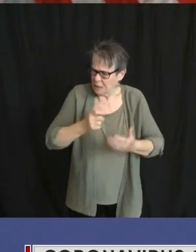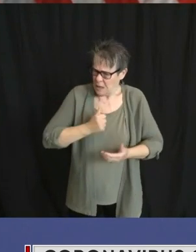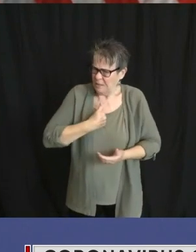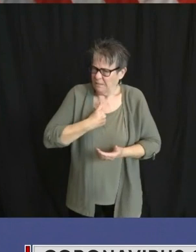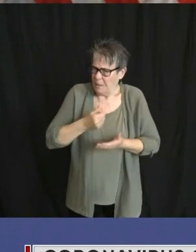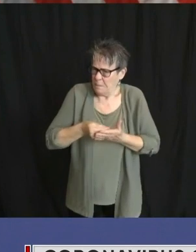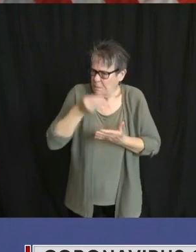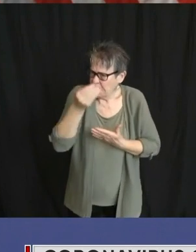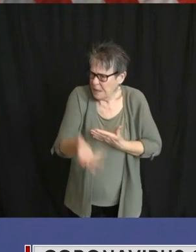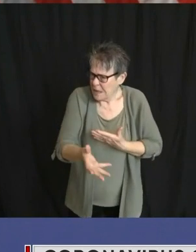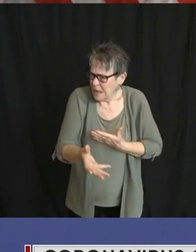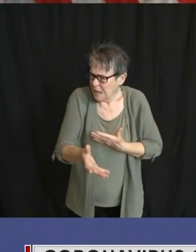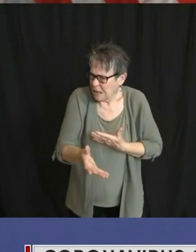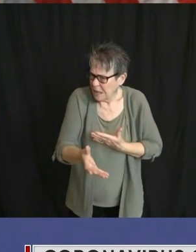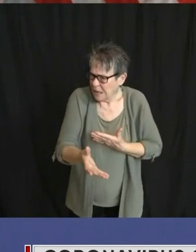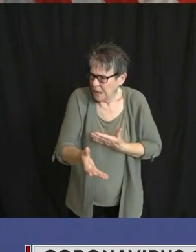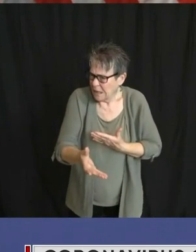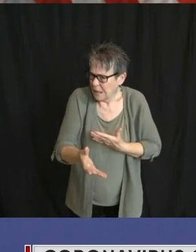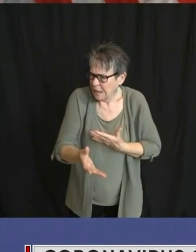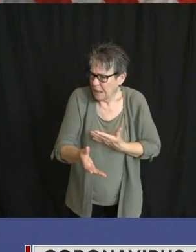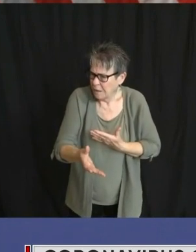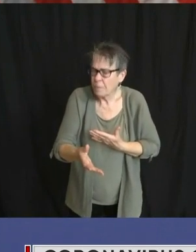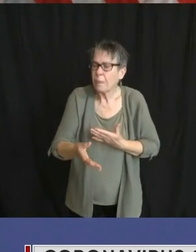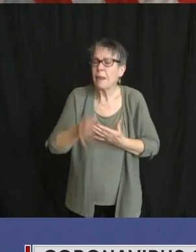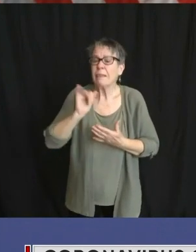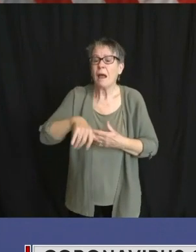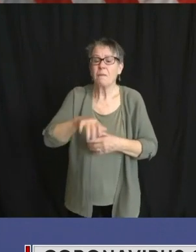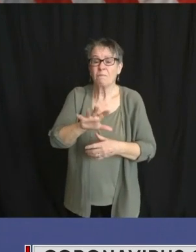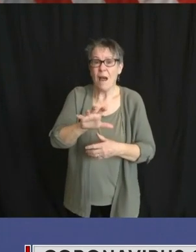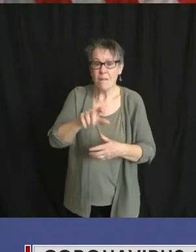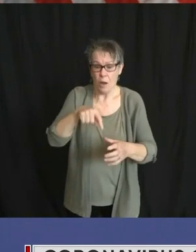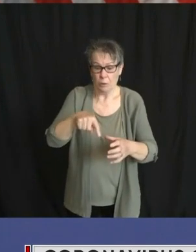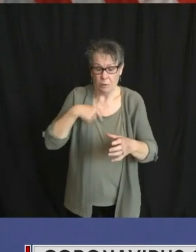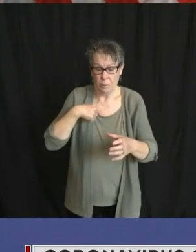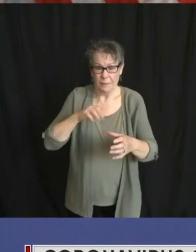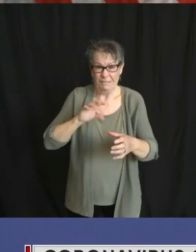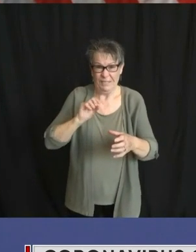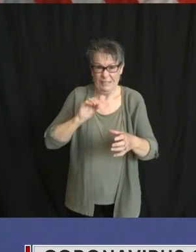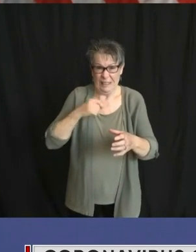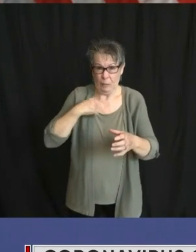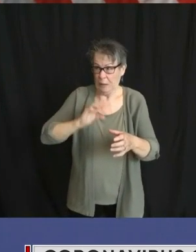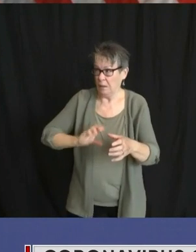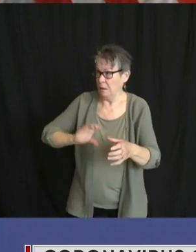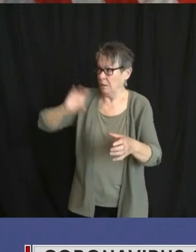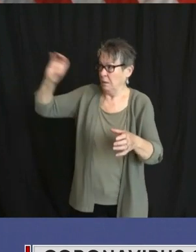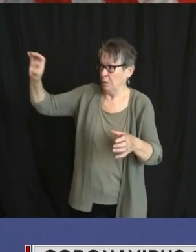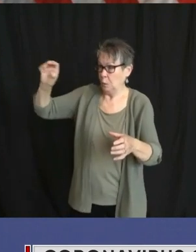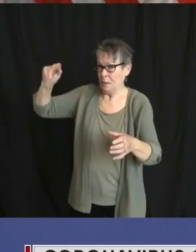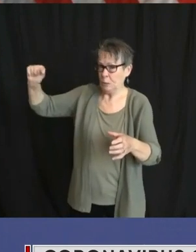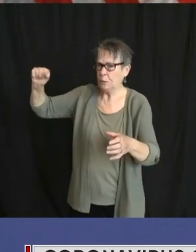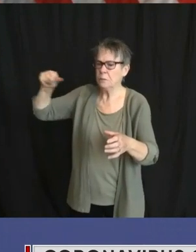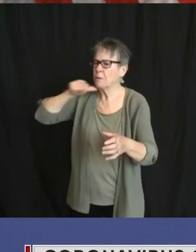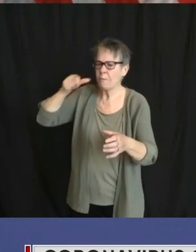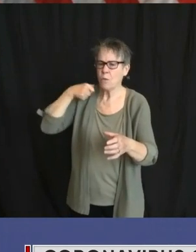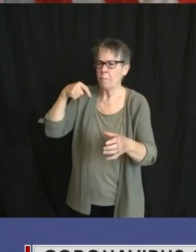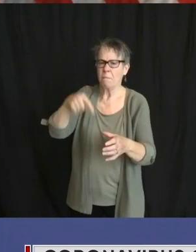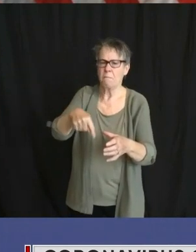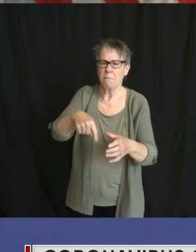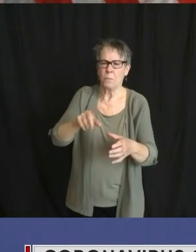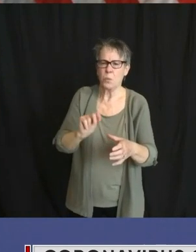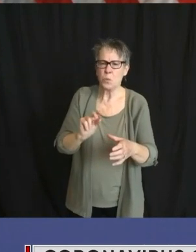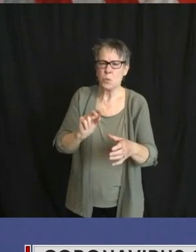ADMINISTRATION -- IT IS A